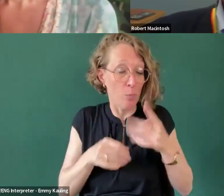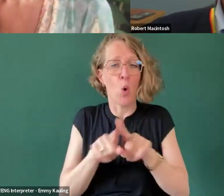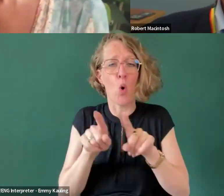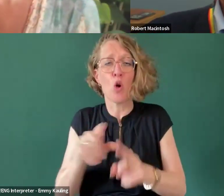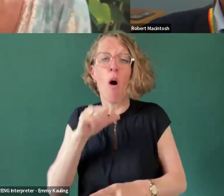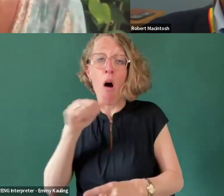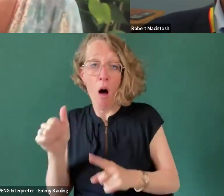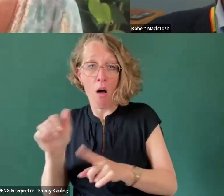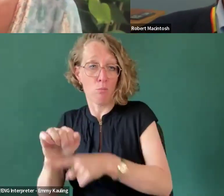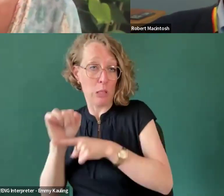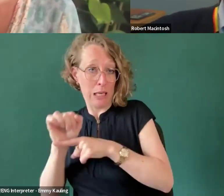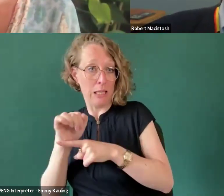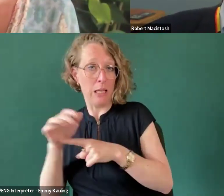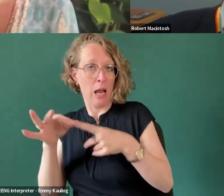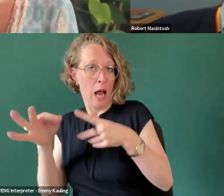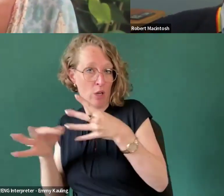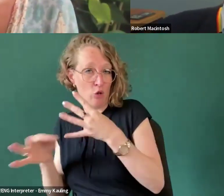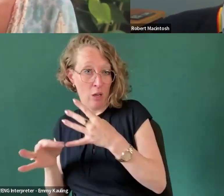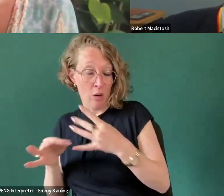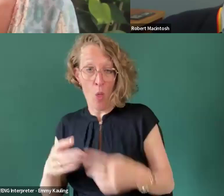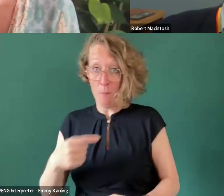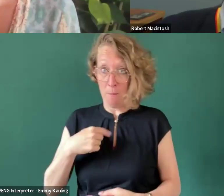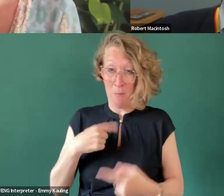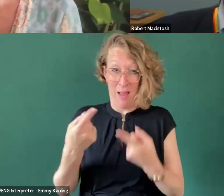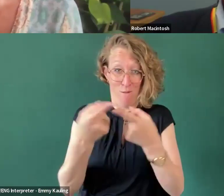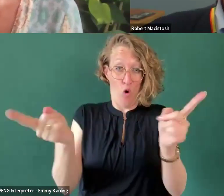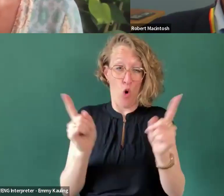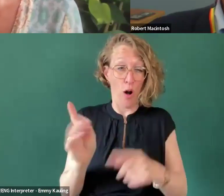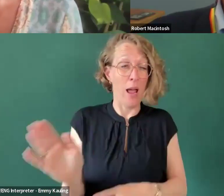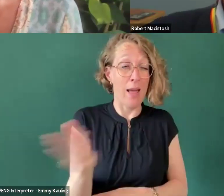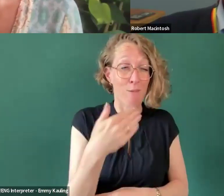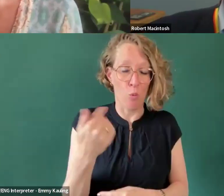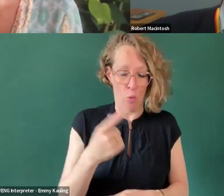characteristics. But my ask of each of us individually is what can we personally take